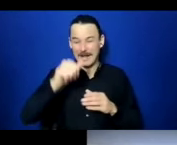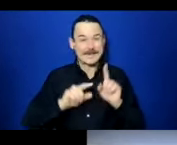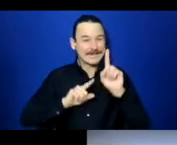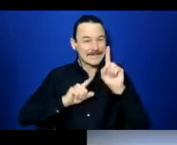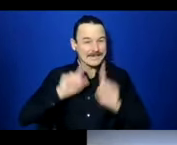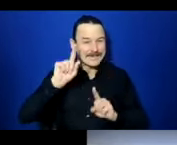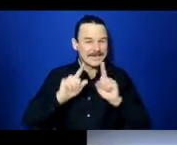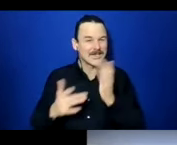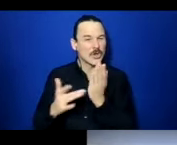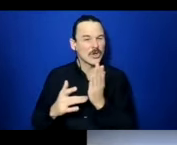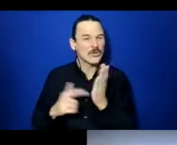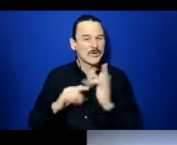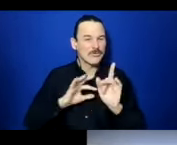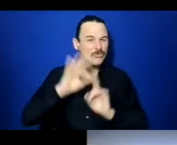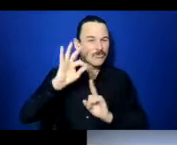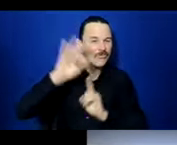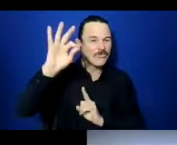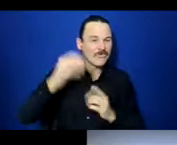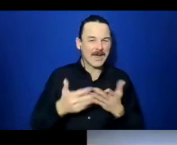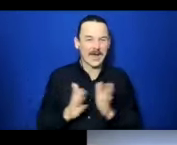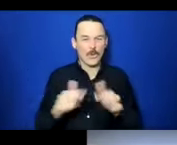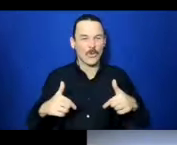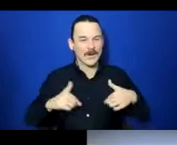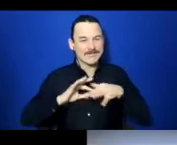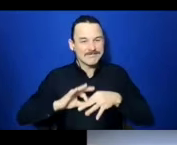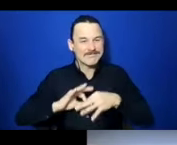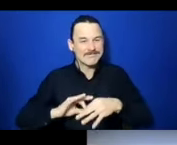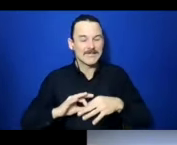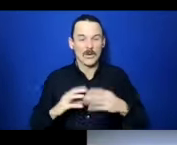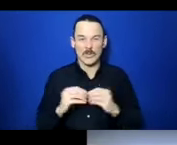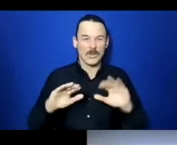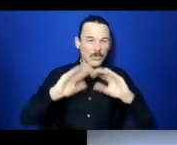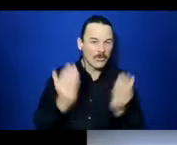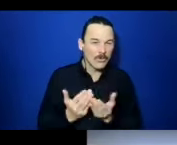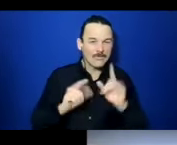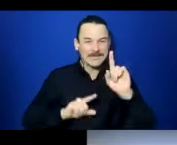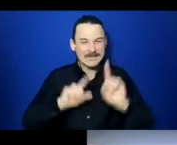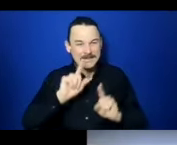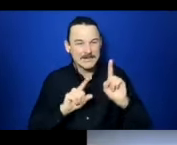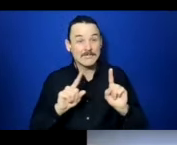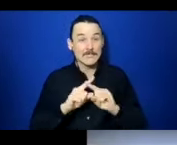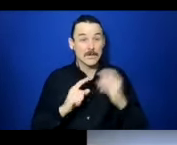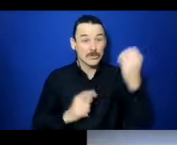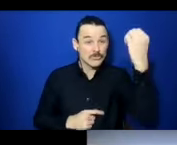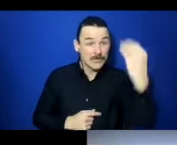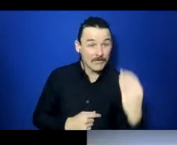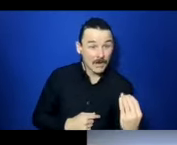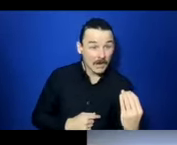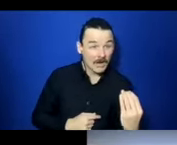data in real time to adjust the traffic lights to try and reduce congestion on the roads,